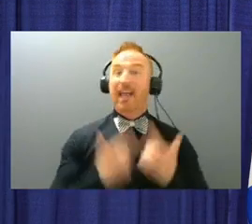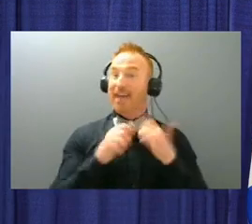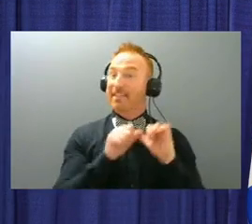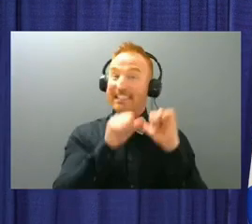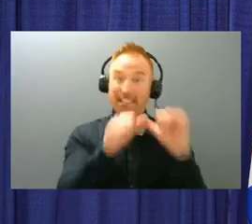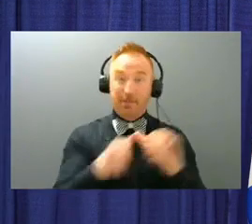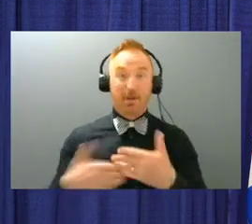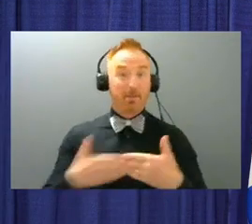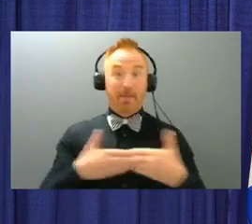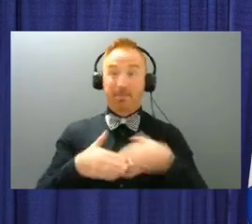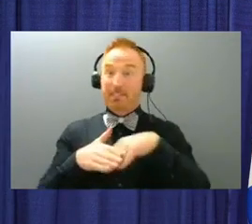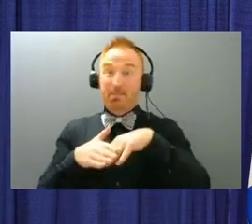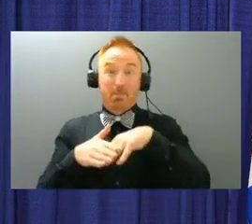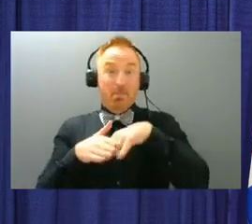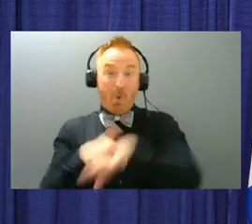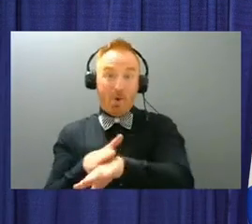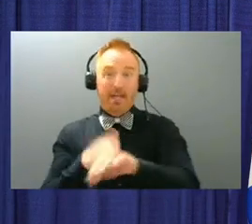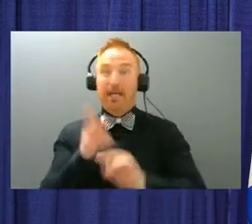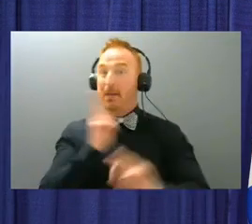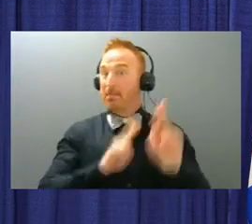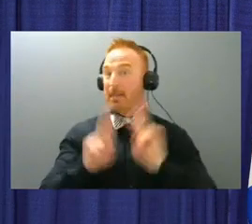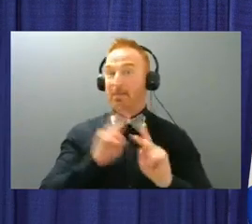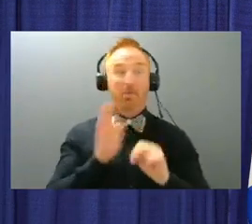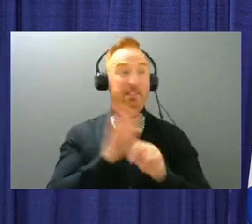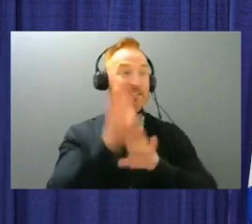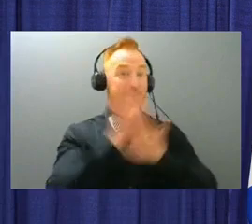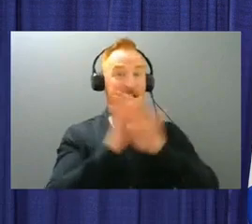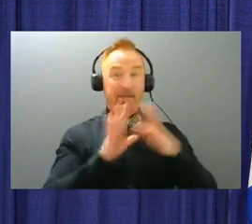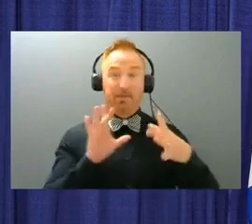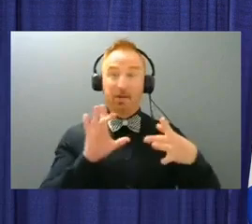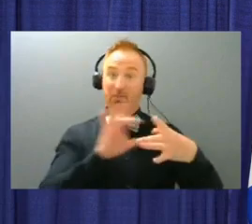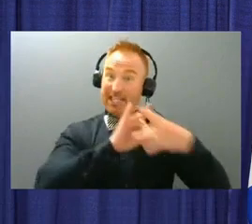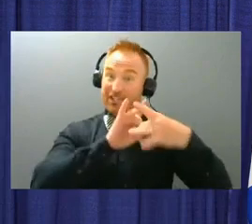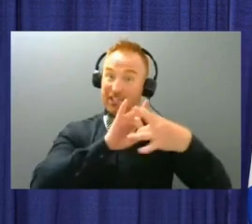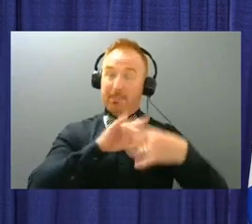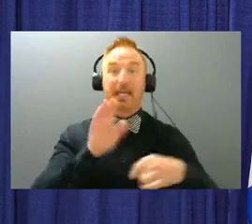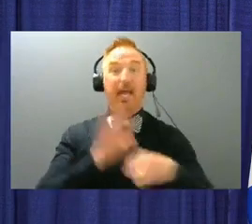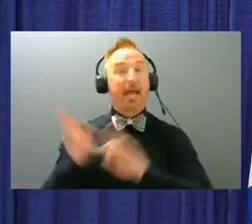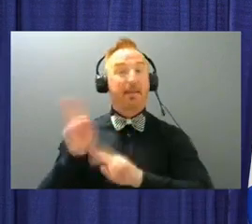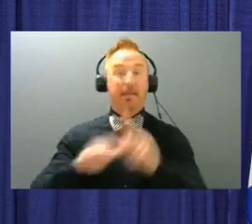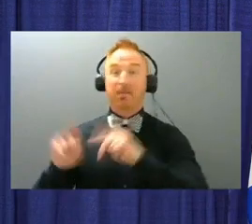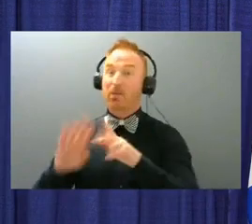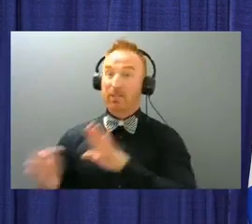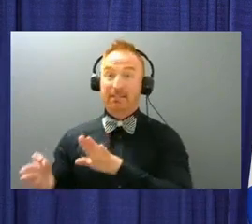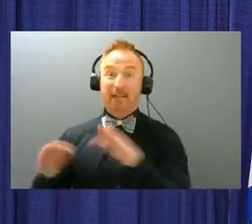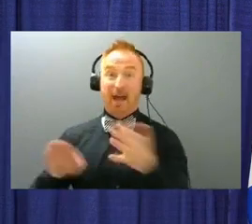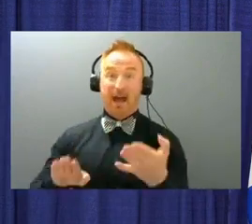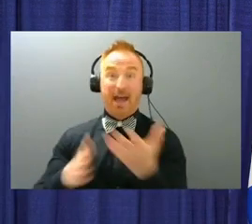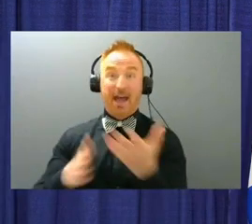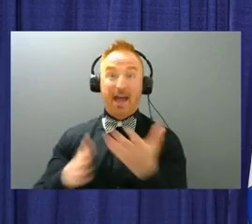Babies will be born, people will form relationships then people will die, COVID or no COVID.